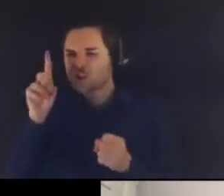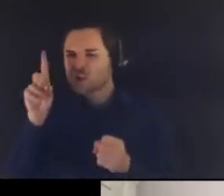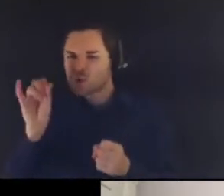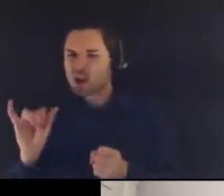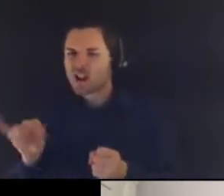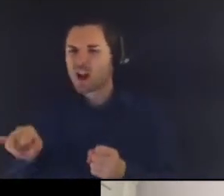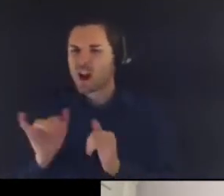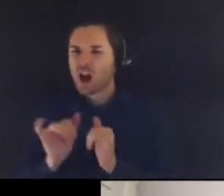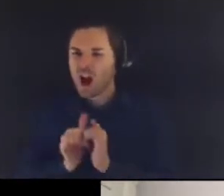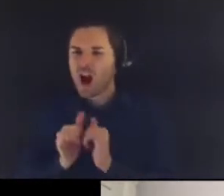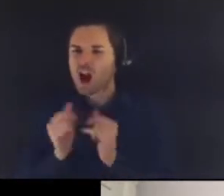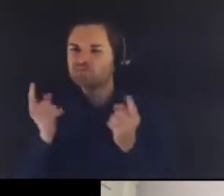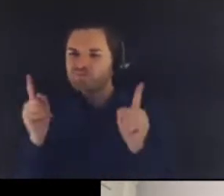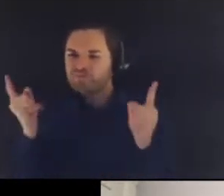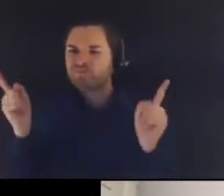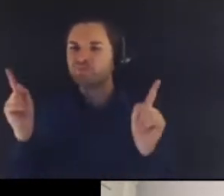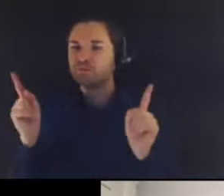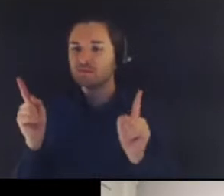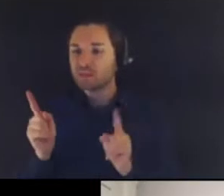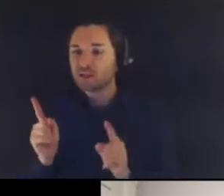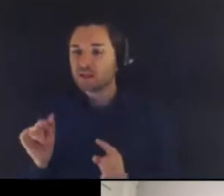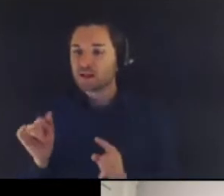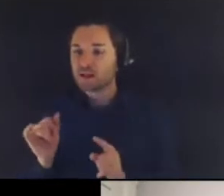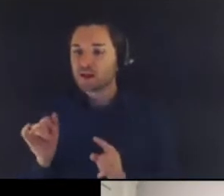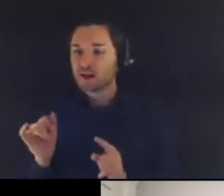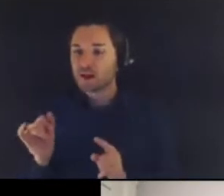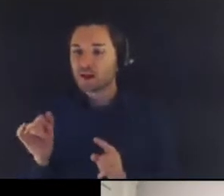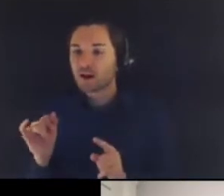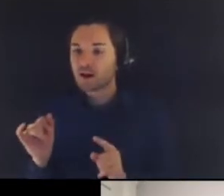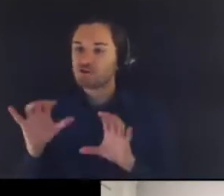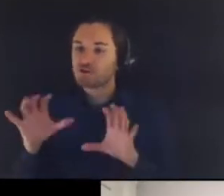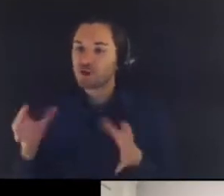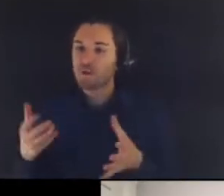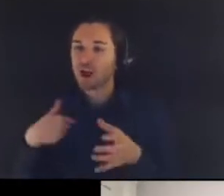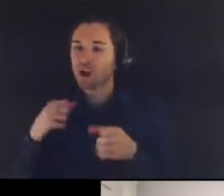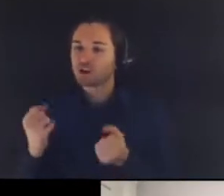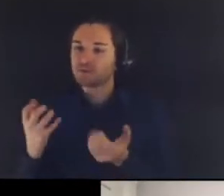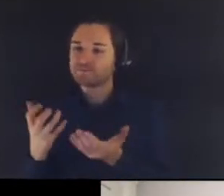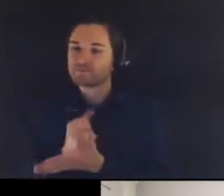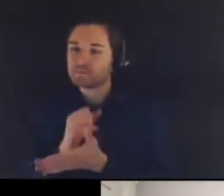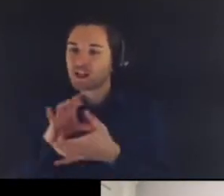was no community that I could tap into. I have a deaf community but not specifically